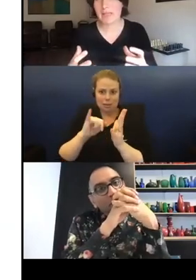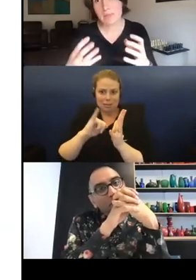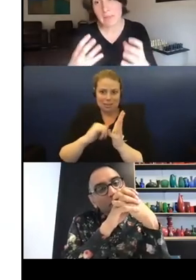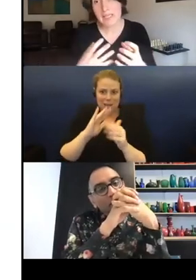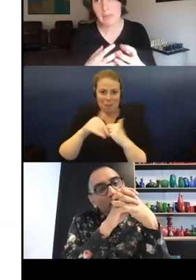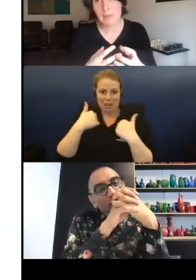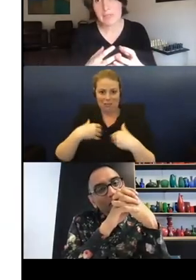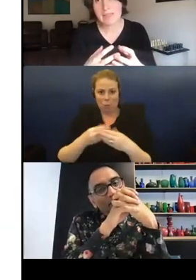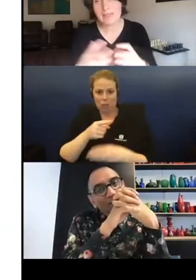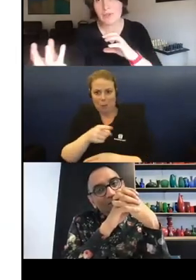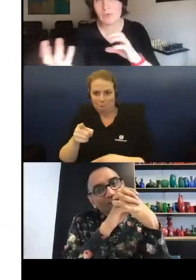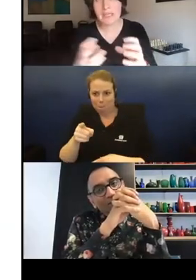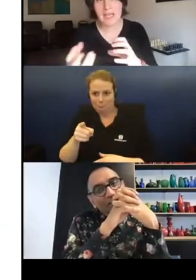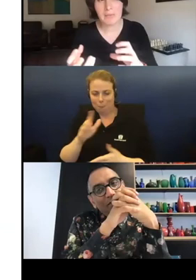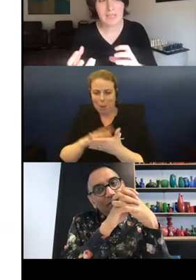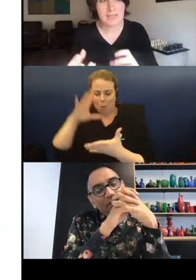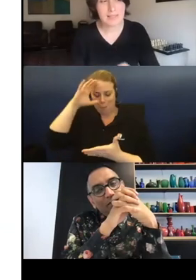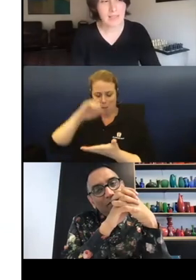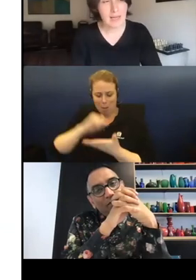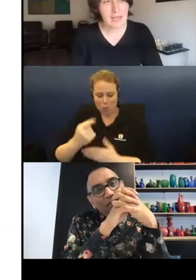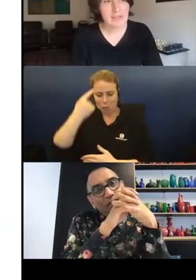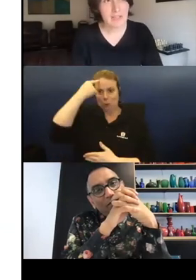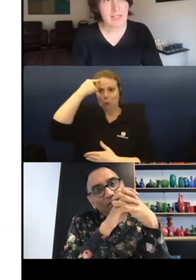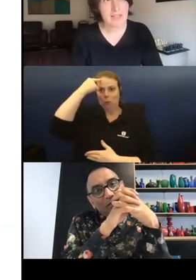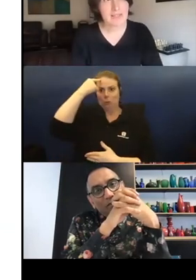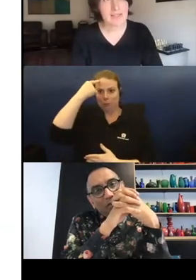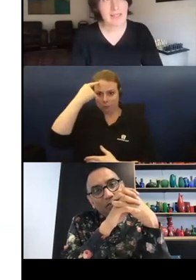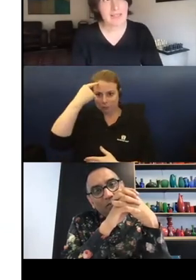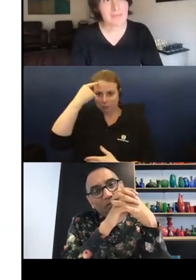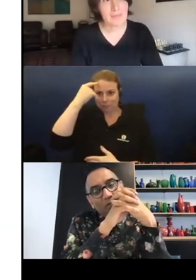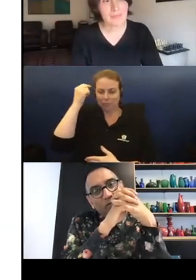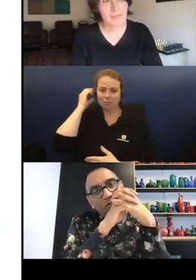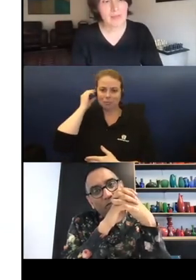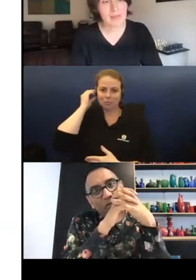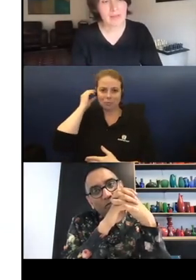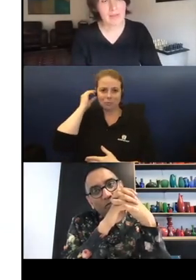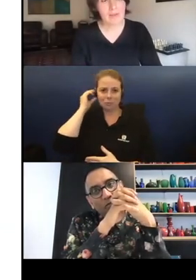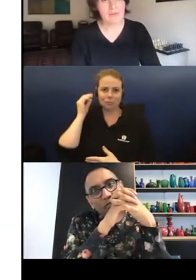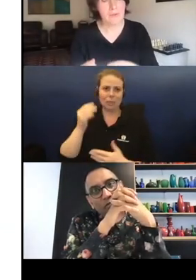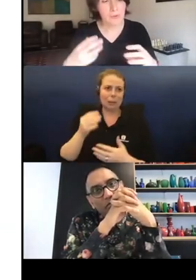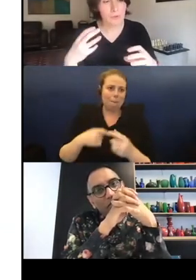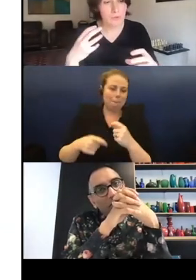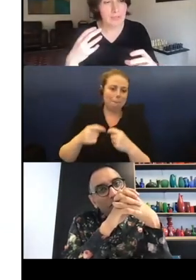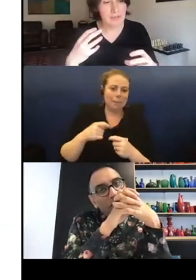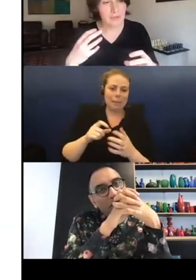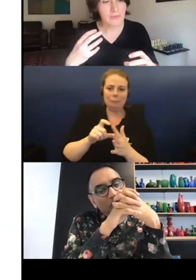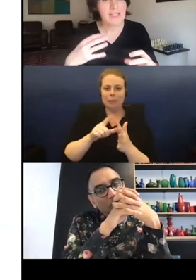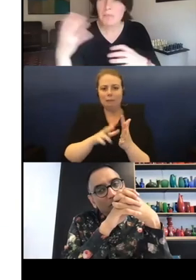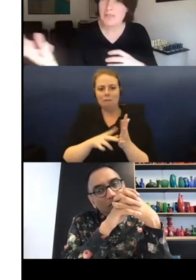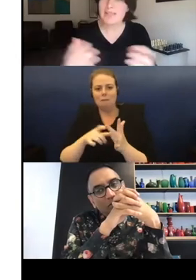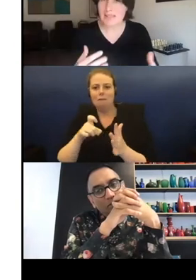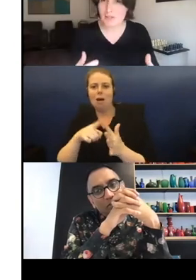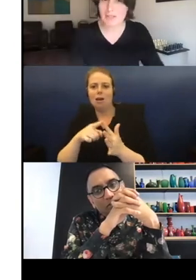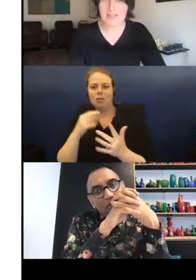back the memories and sort of became this device um for sort of thinking about these histories